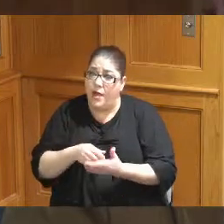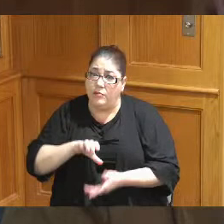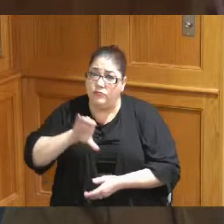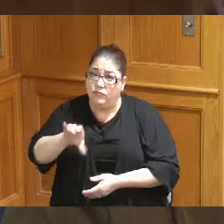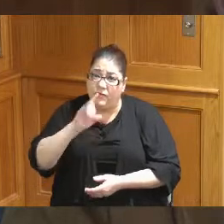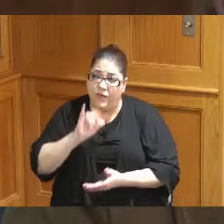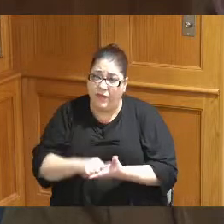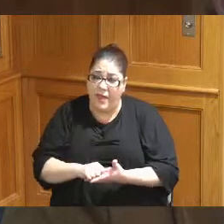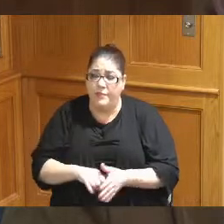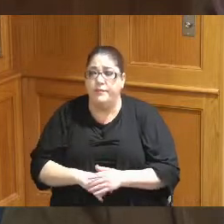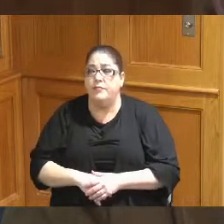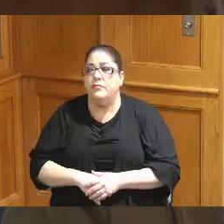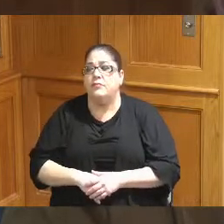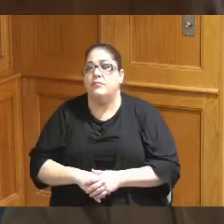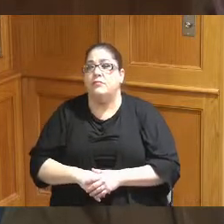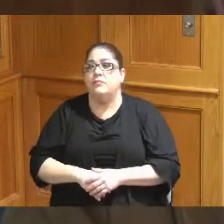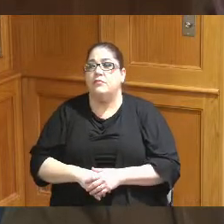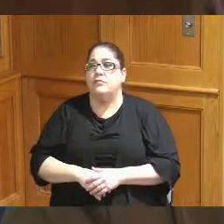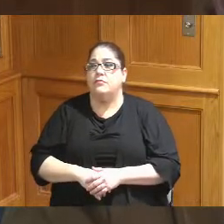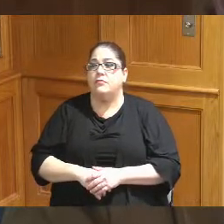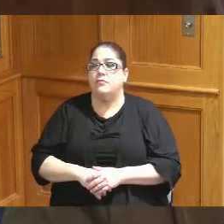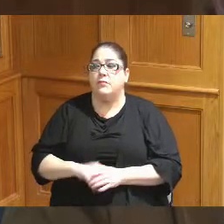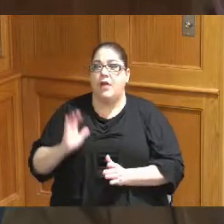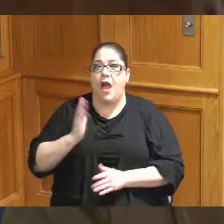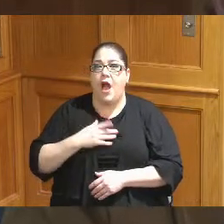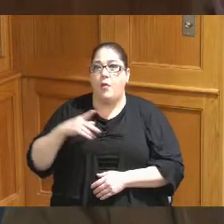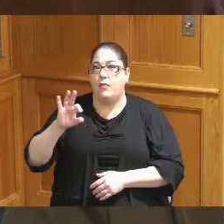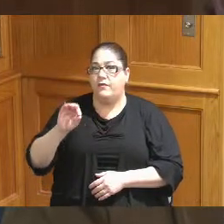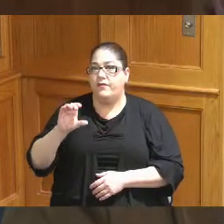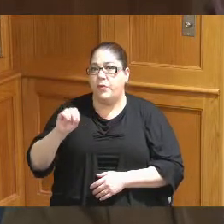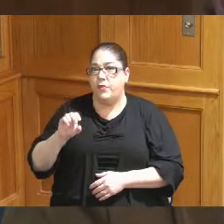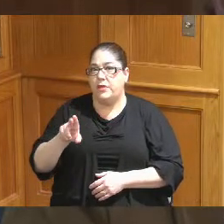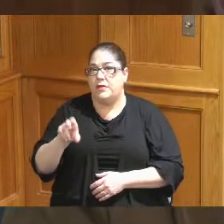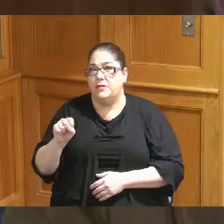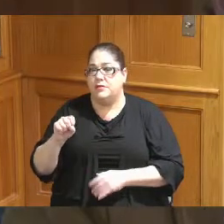pointed out and the focus groups pointed out when we did the focus groups related to the American